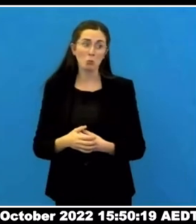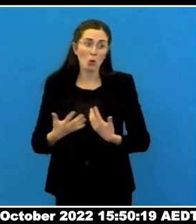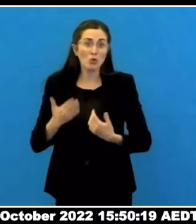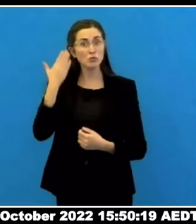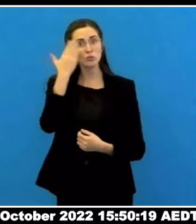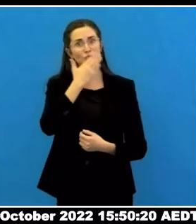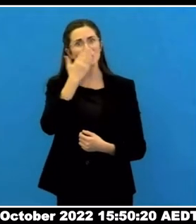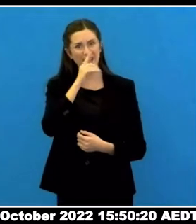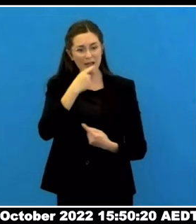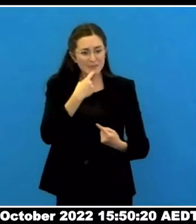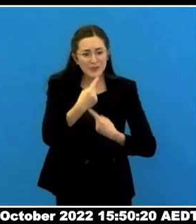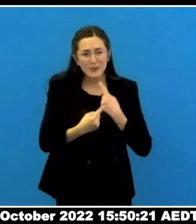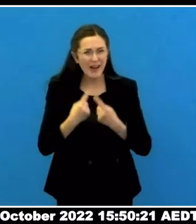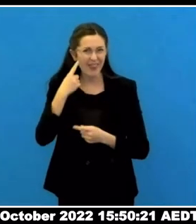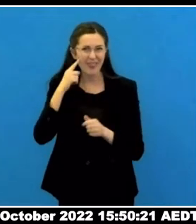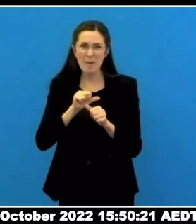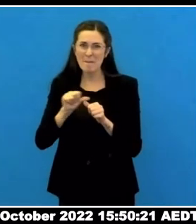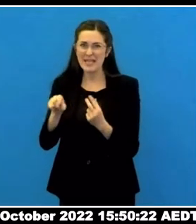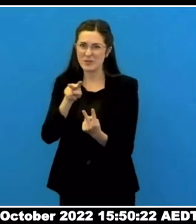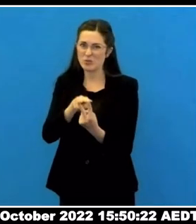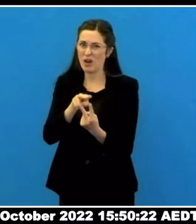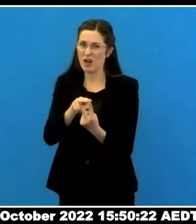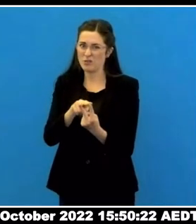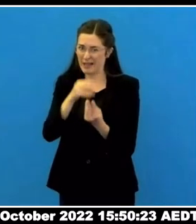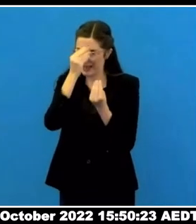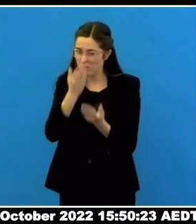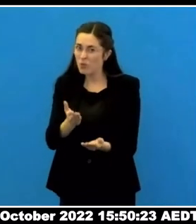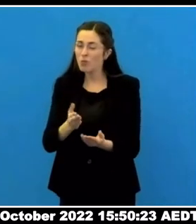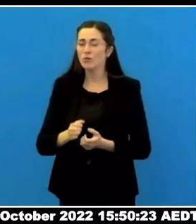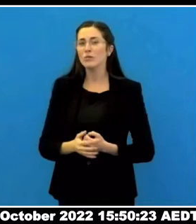It's the best to start with the families and with the children.